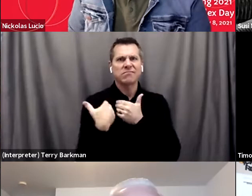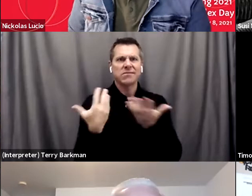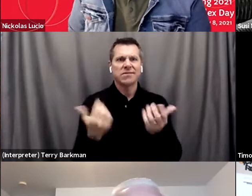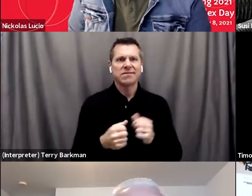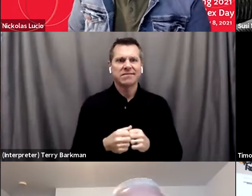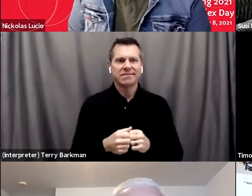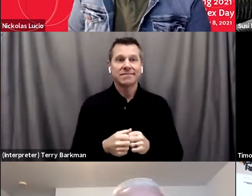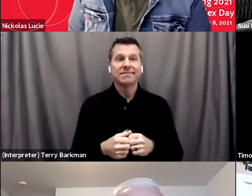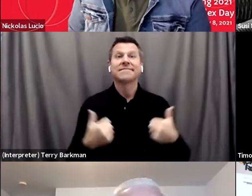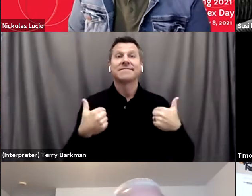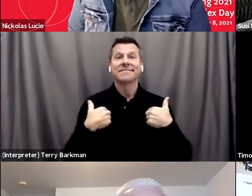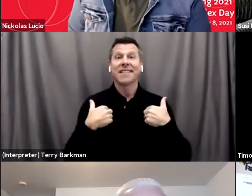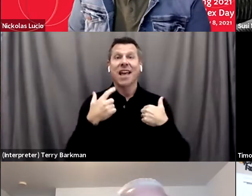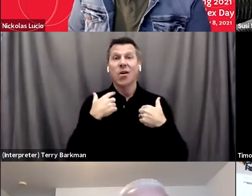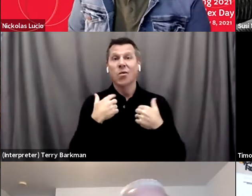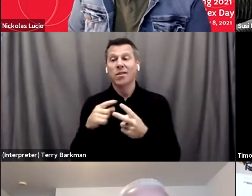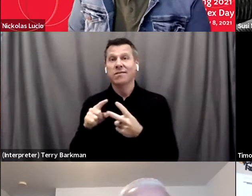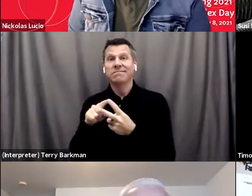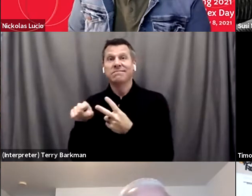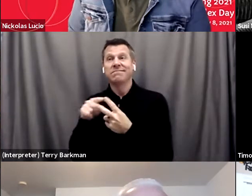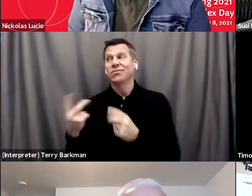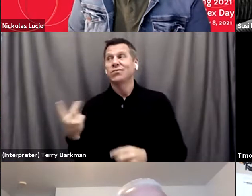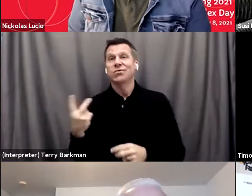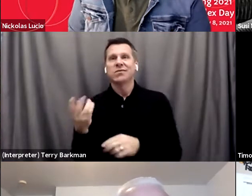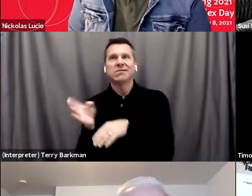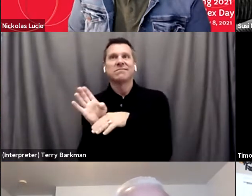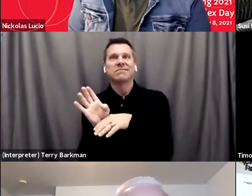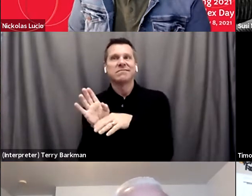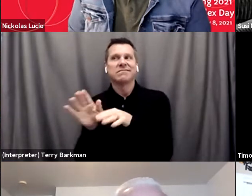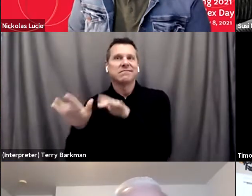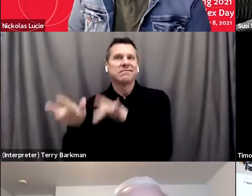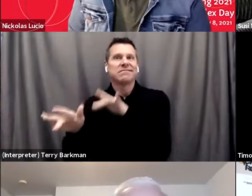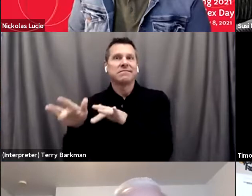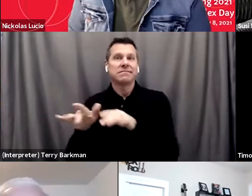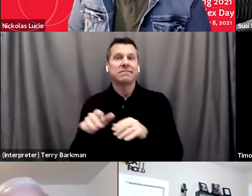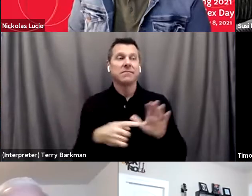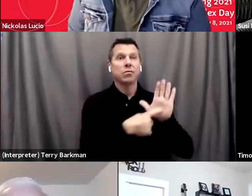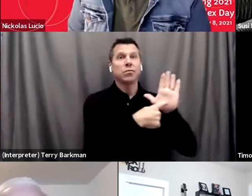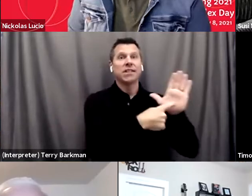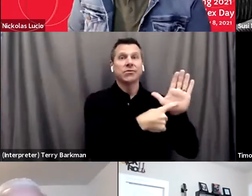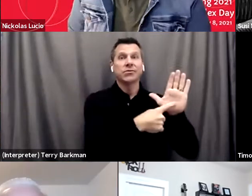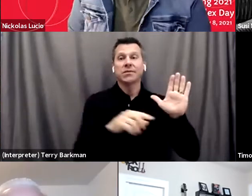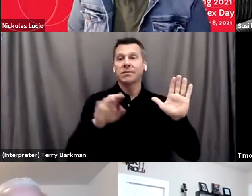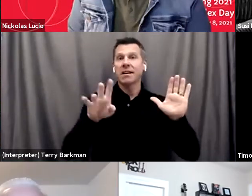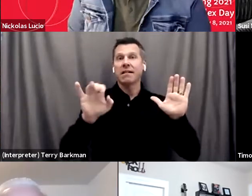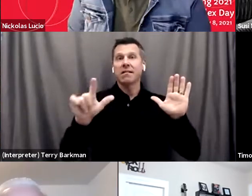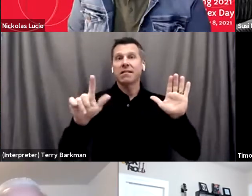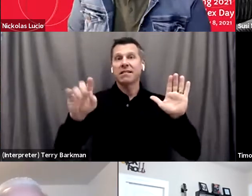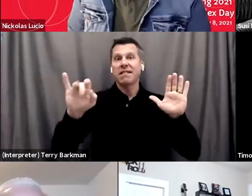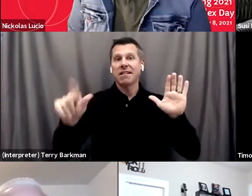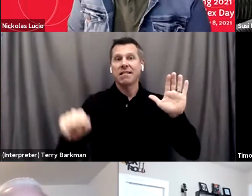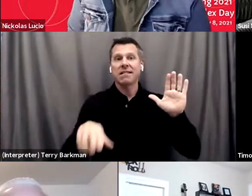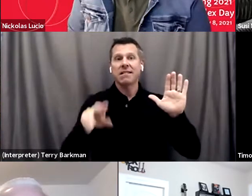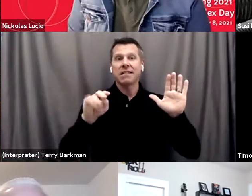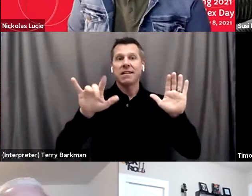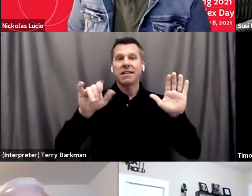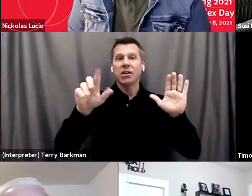facilitating with Becky Xiong. Your presenters today are Michael Takeda. Oh, Nick Lucio, Cheryl and krill Hornsby